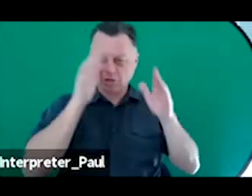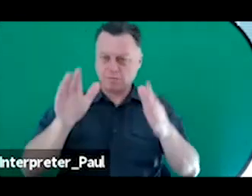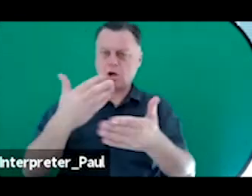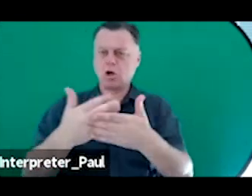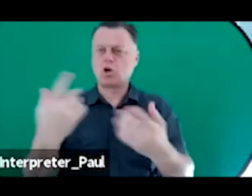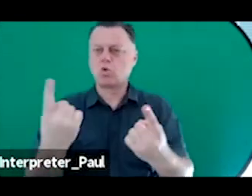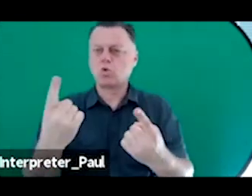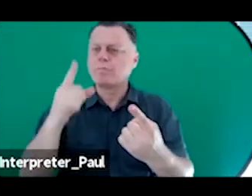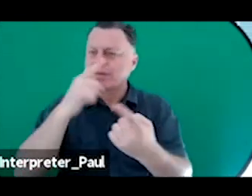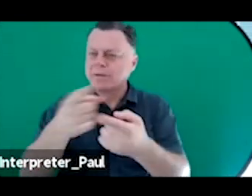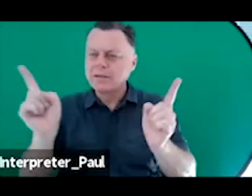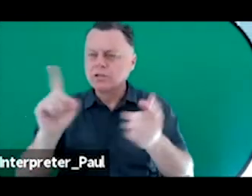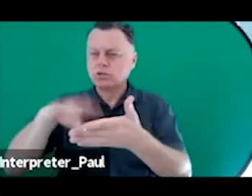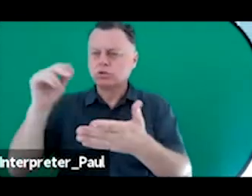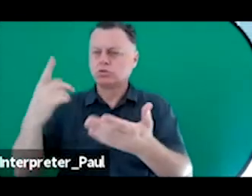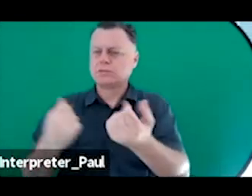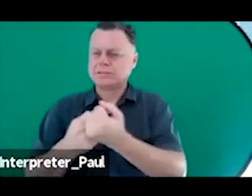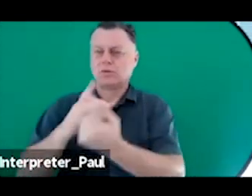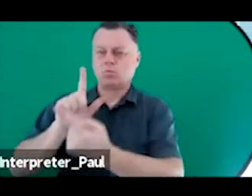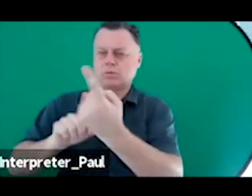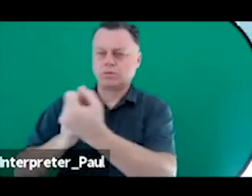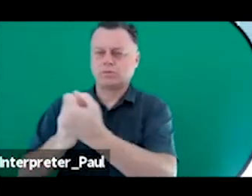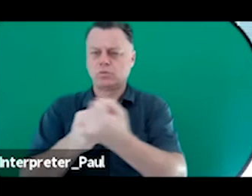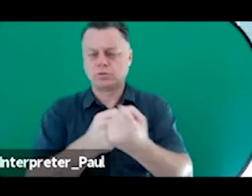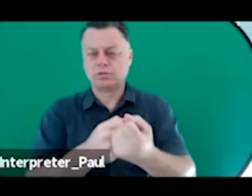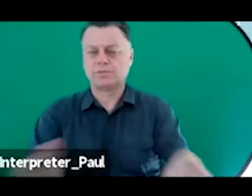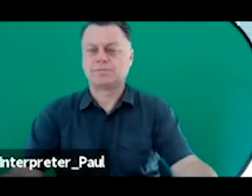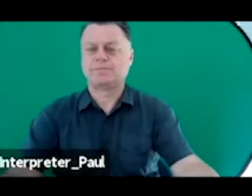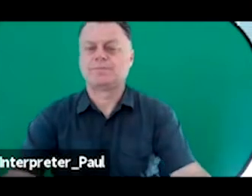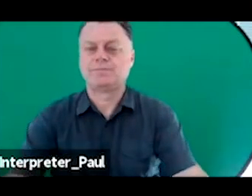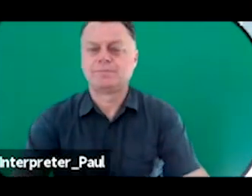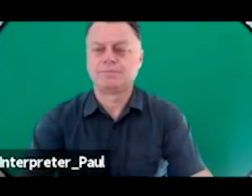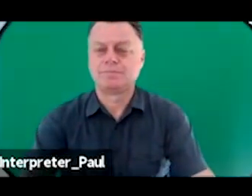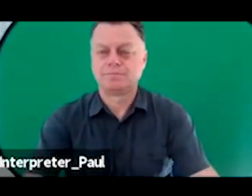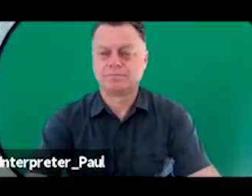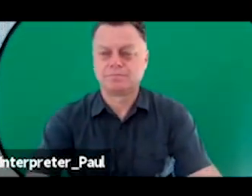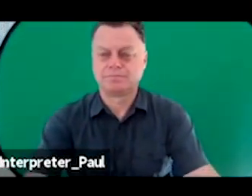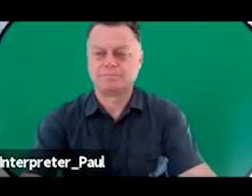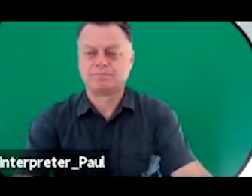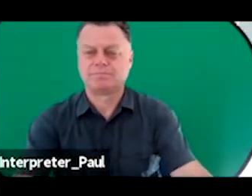people who need those one to one supports, accommodations and adjustments. Today in